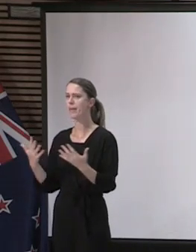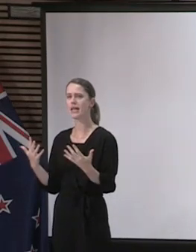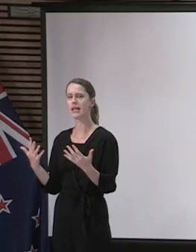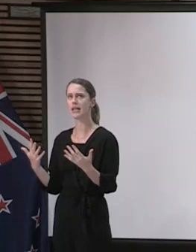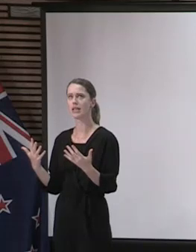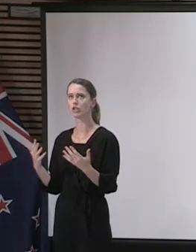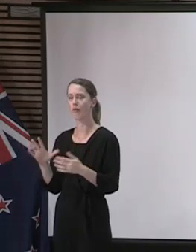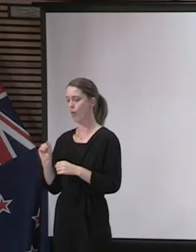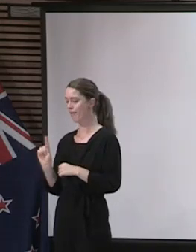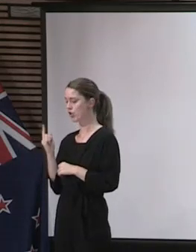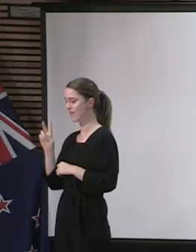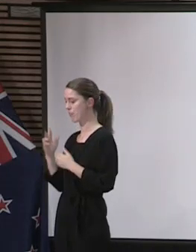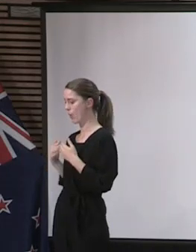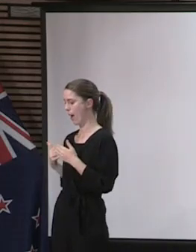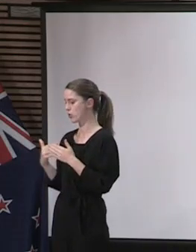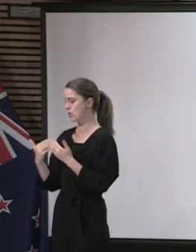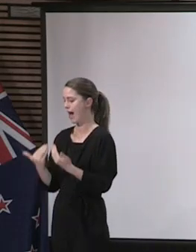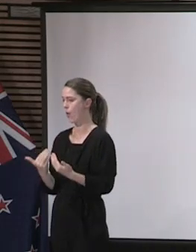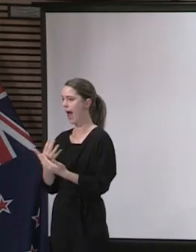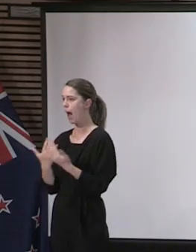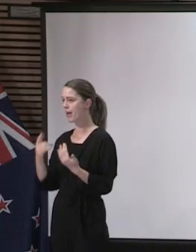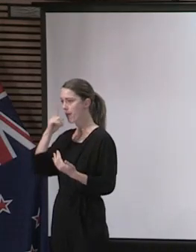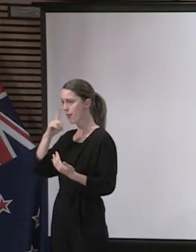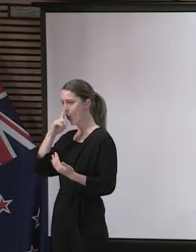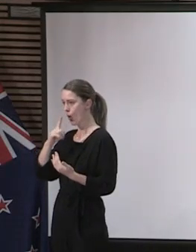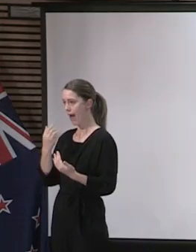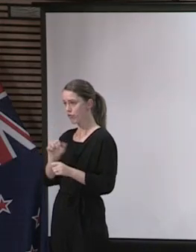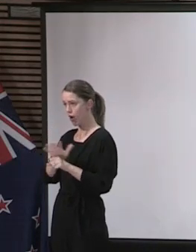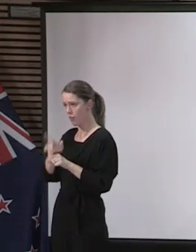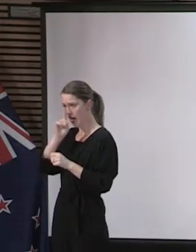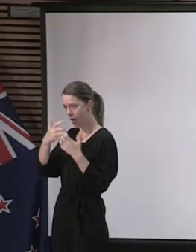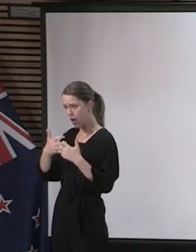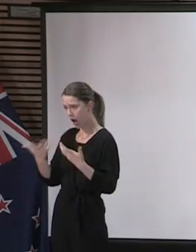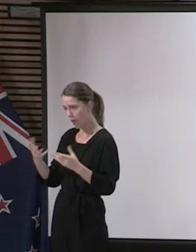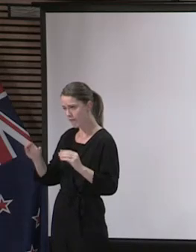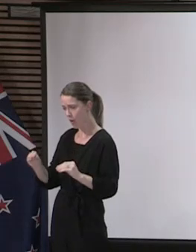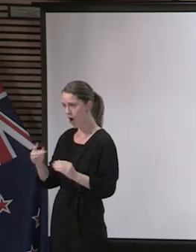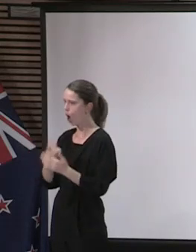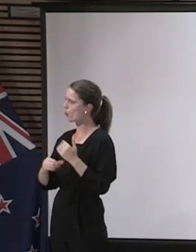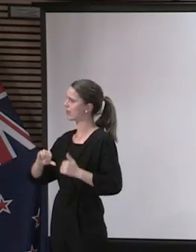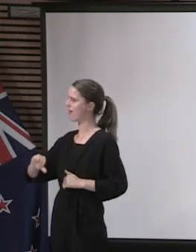moment in the last two weeks we have talked about a total -